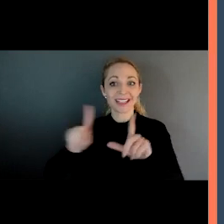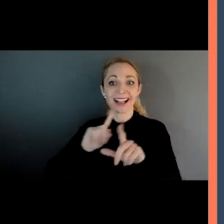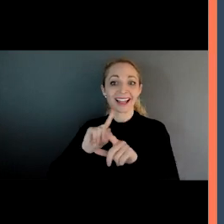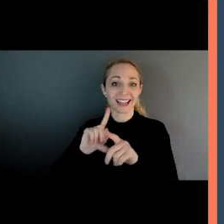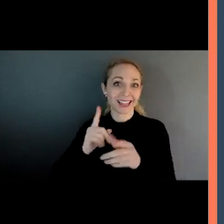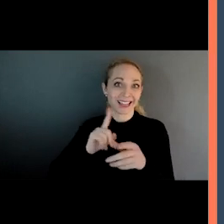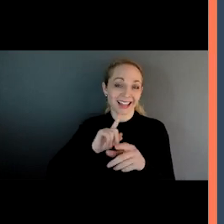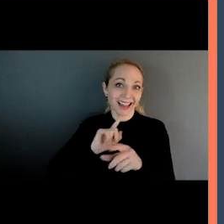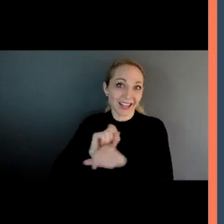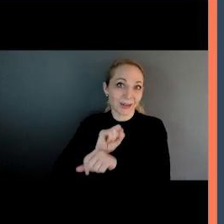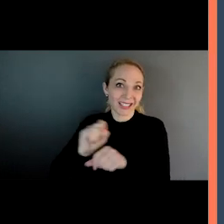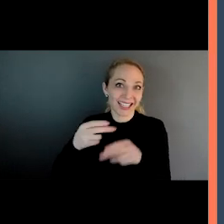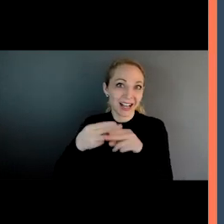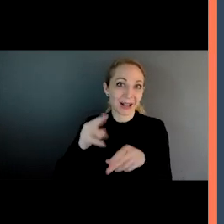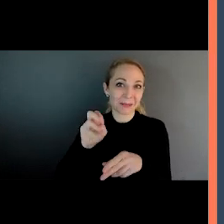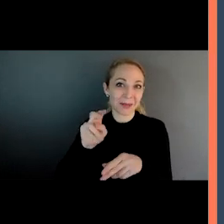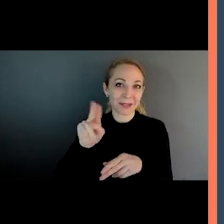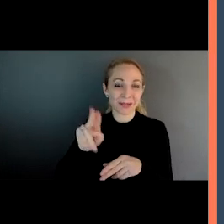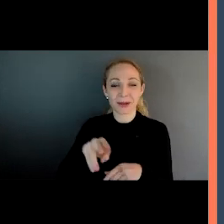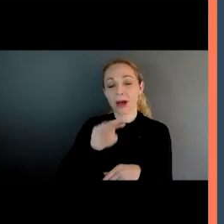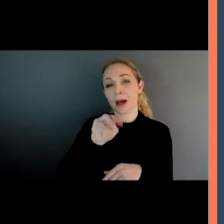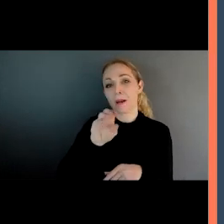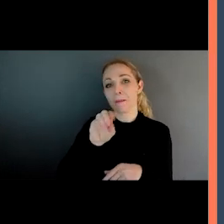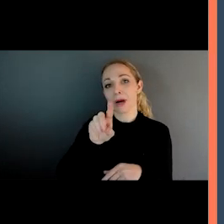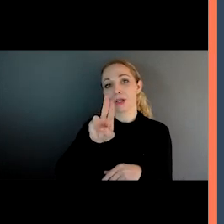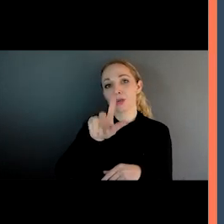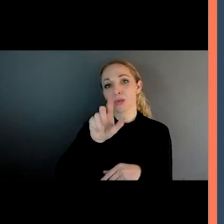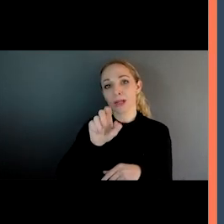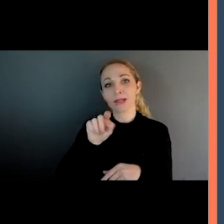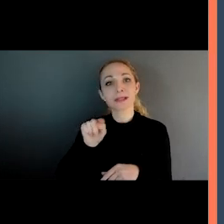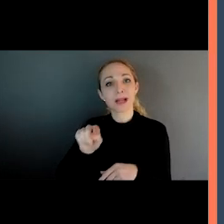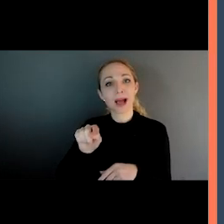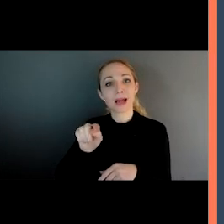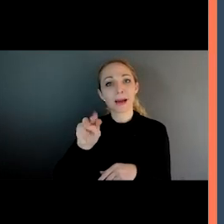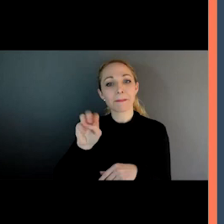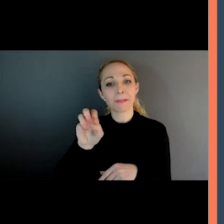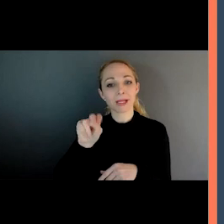SO MODULE.MENU.